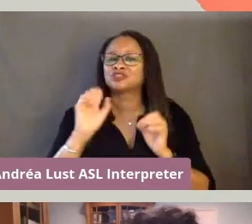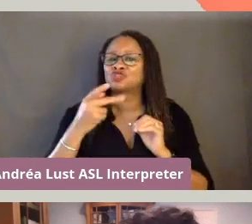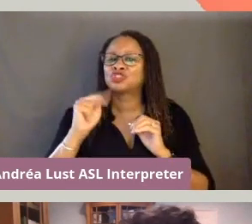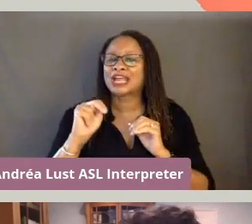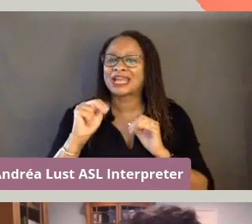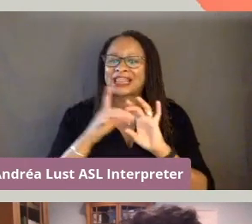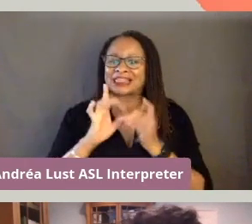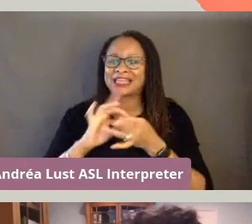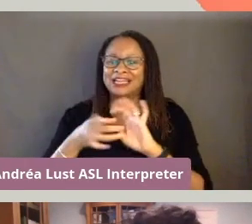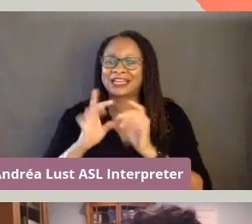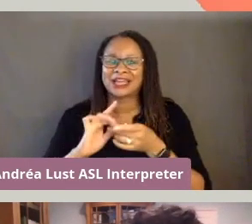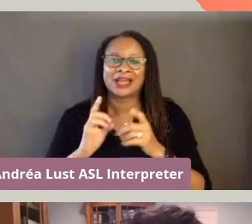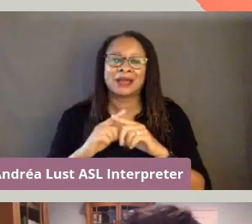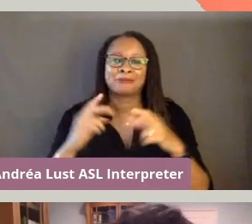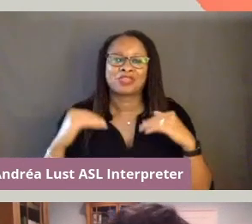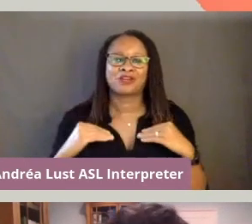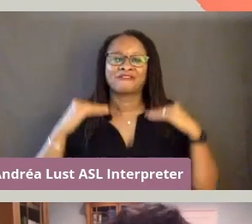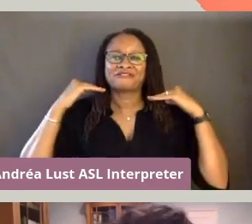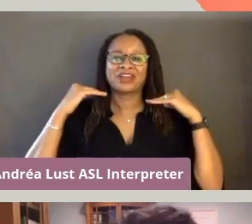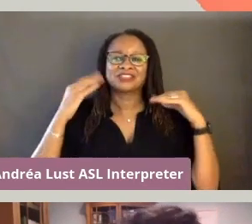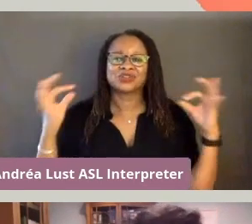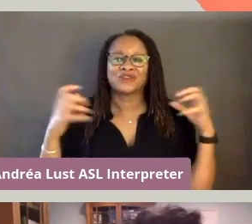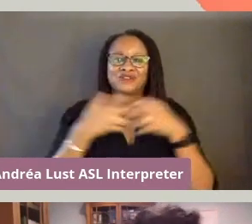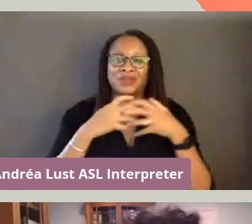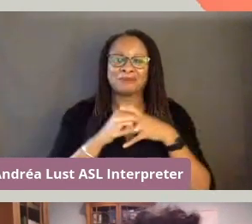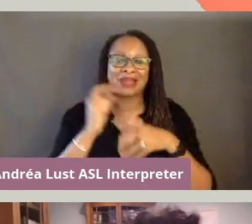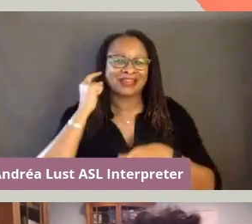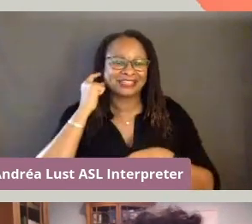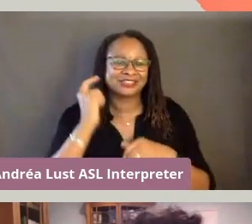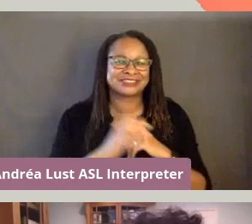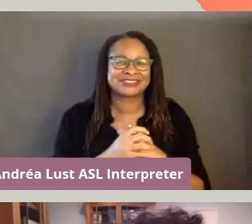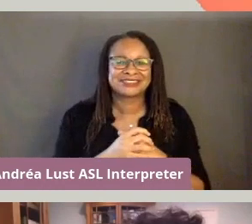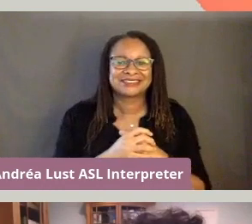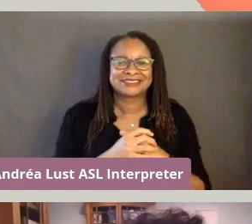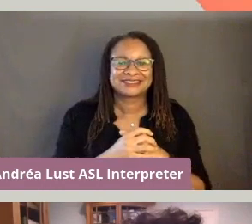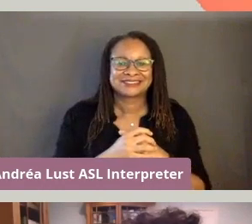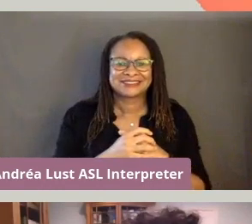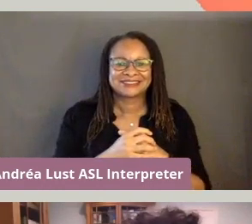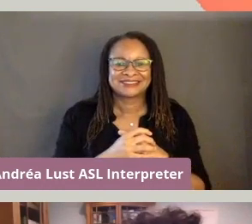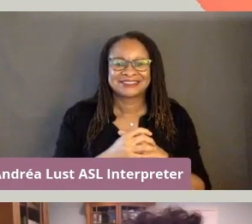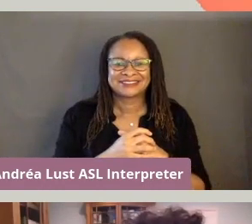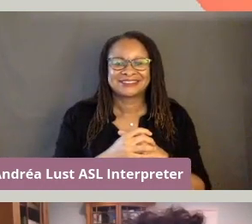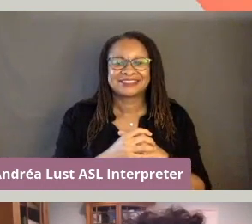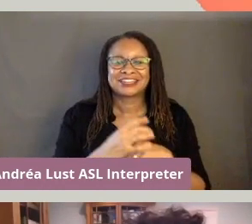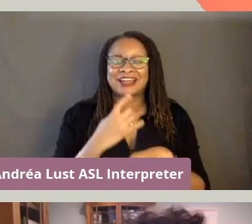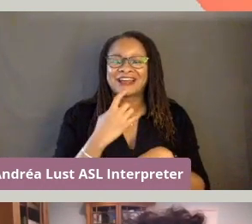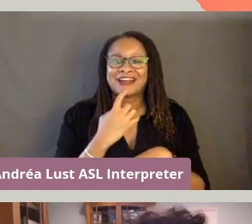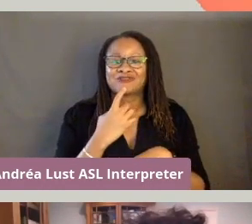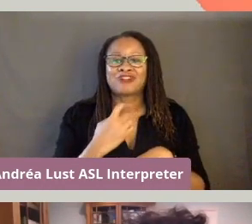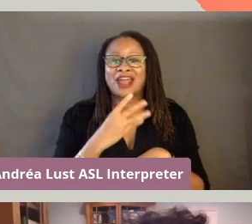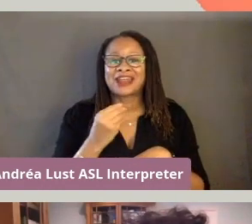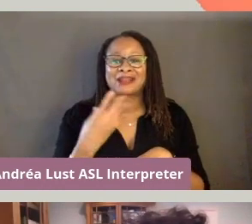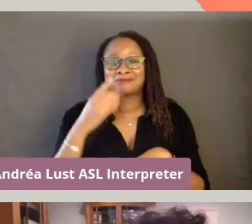but they are shortened to fit onto my ears and in a red and black flowery shirt.